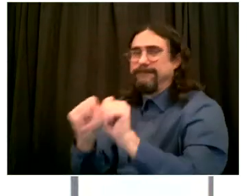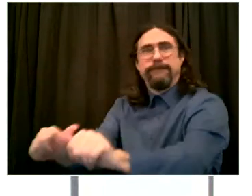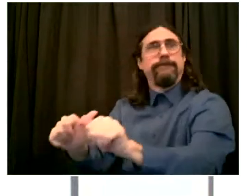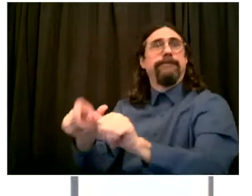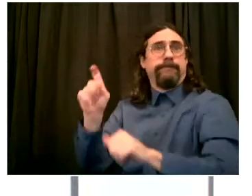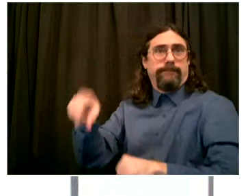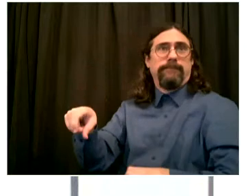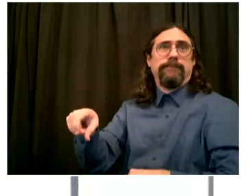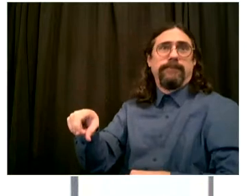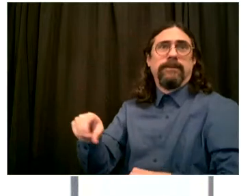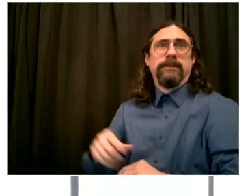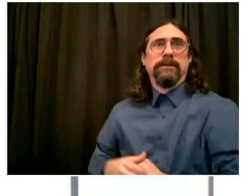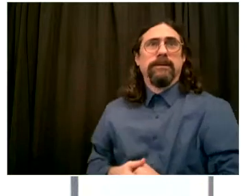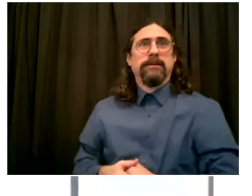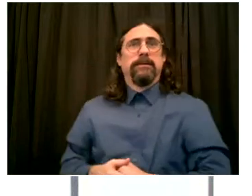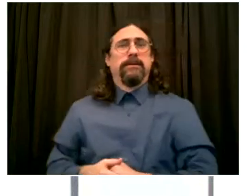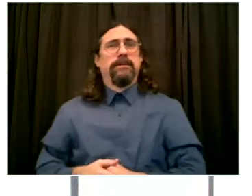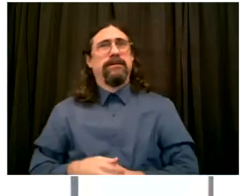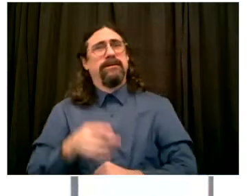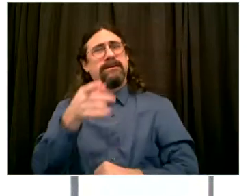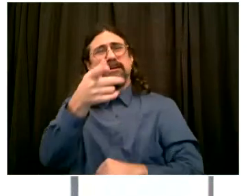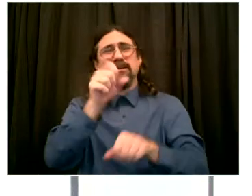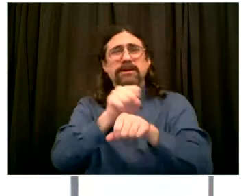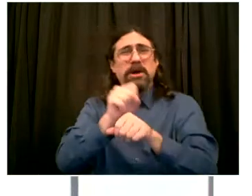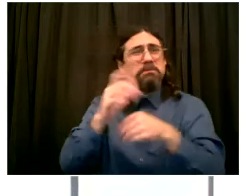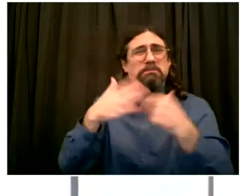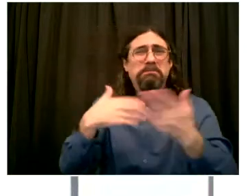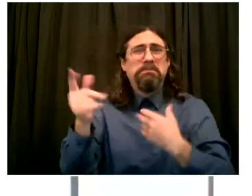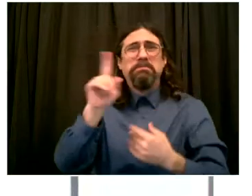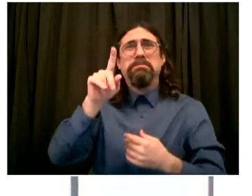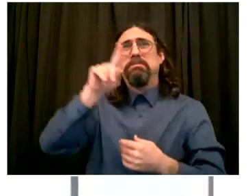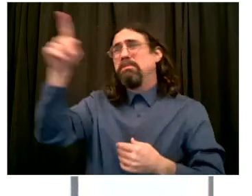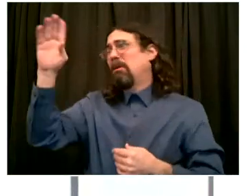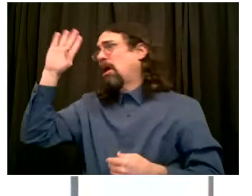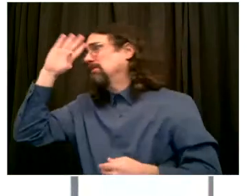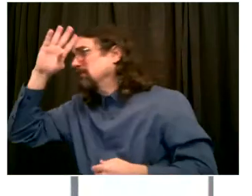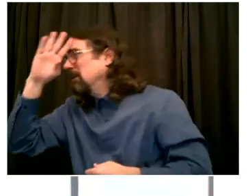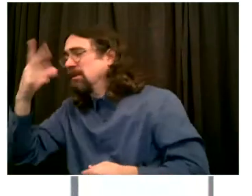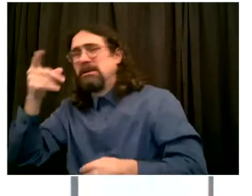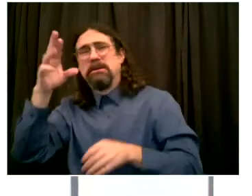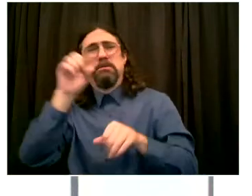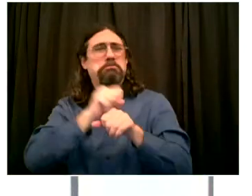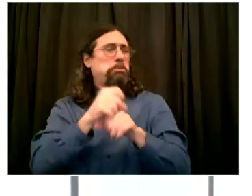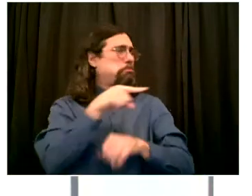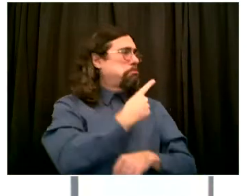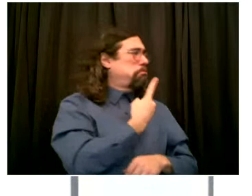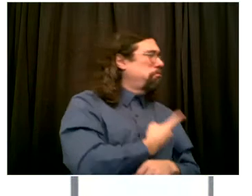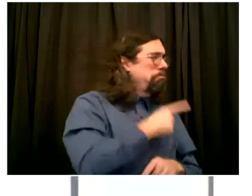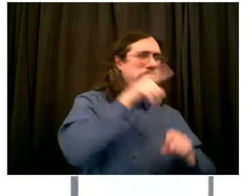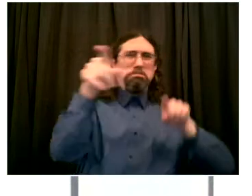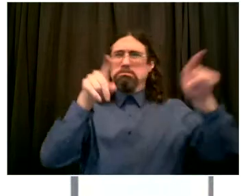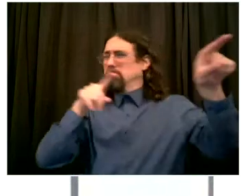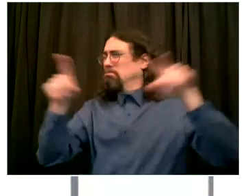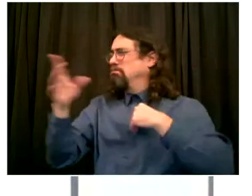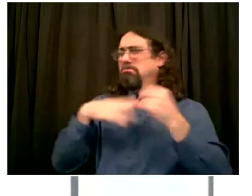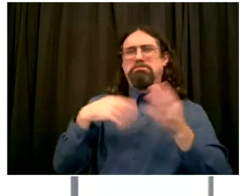SCHOOL, HOSPITAL, WHETHER YOU IN THE COMMUNITY. THOSE COCOE R PUBLIC HEALTH PRECAUTIONS BECOME EVEN MORE